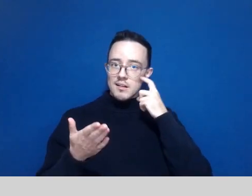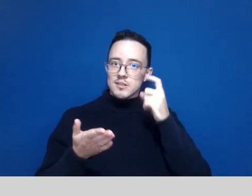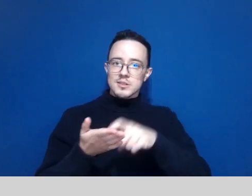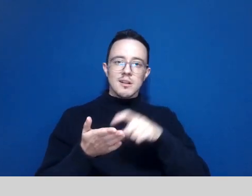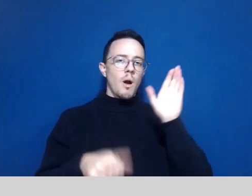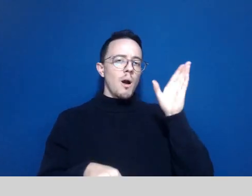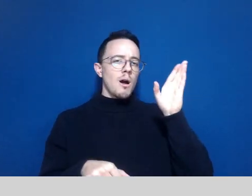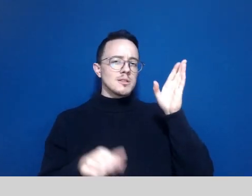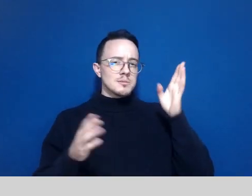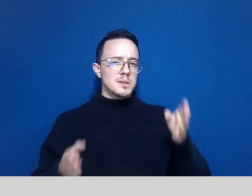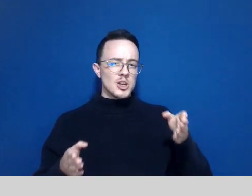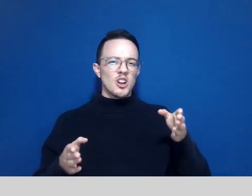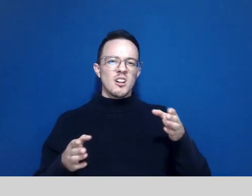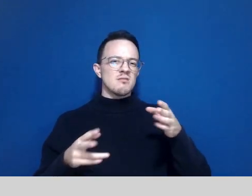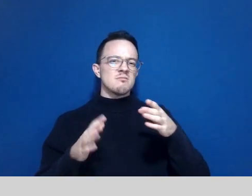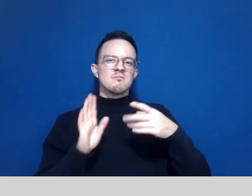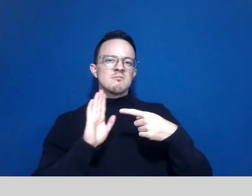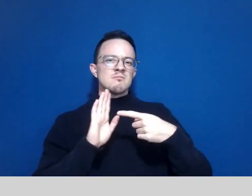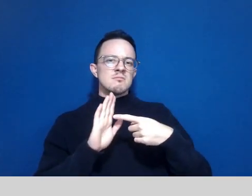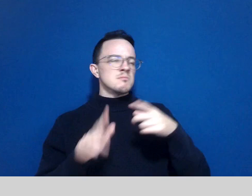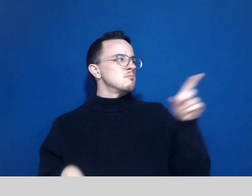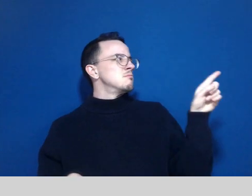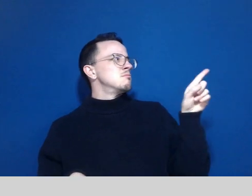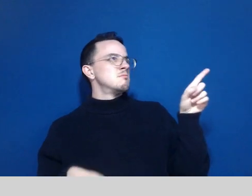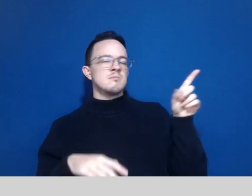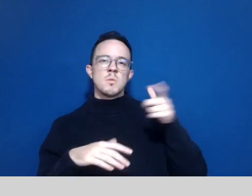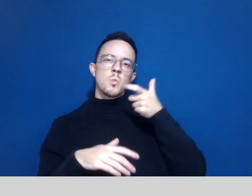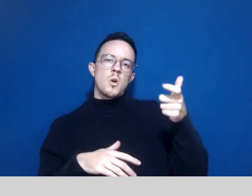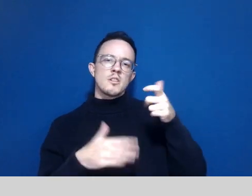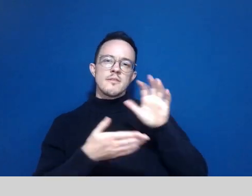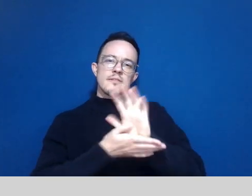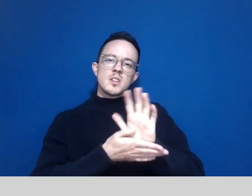"Hey, there's going to be an intro video that's five seconds long